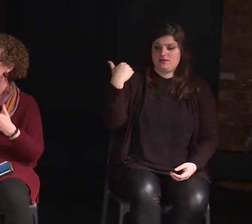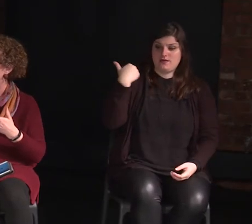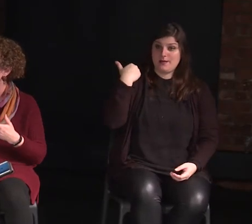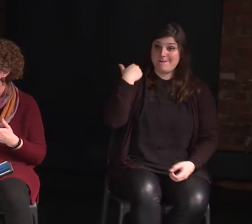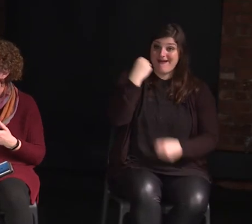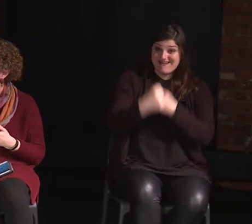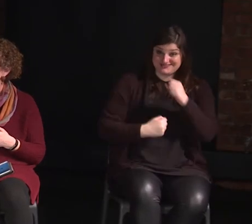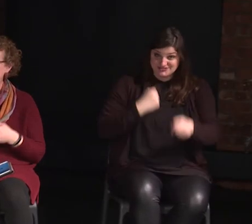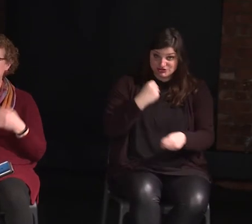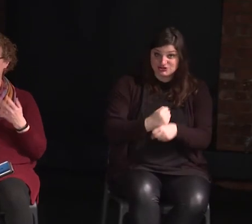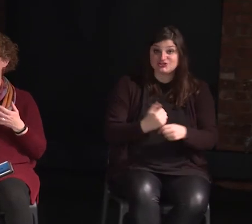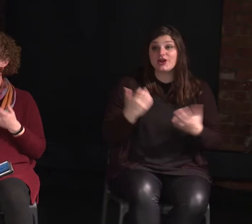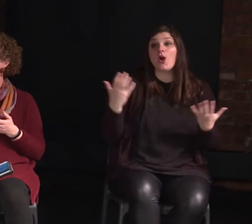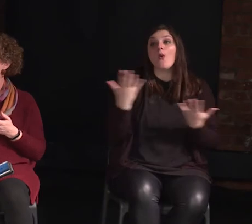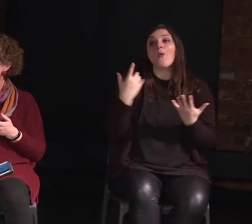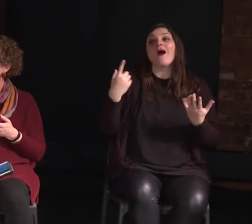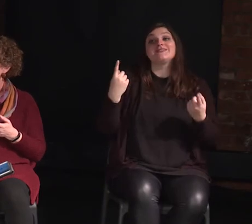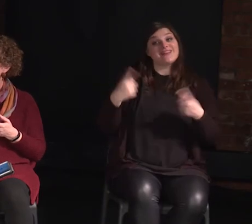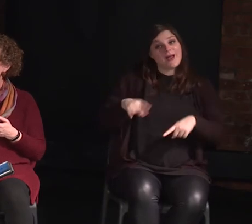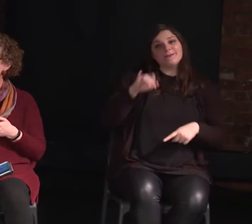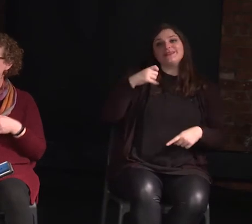directly, but we can educate.